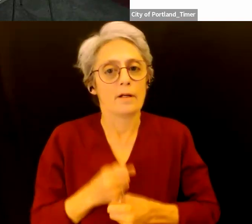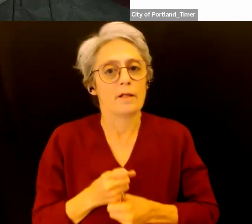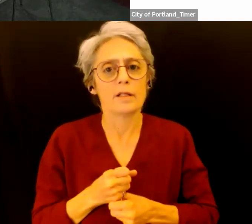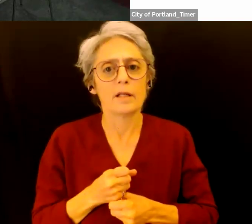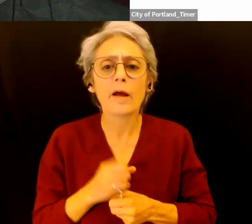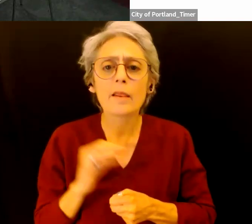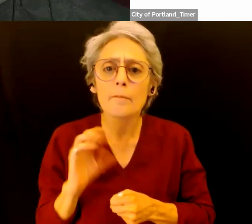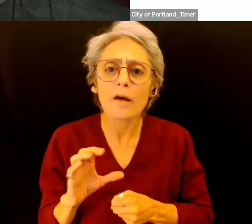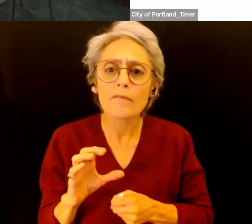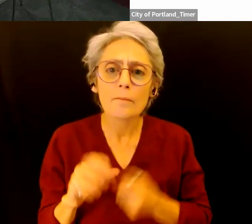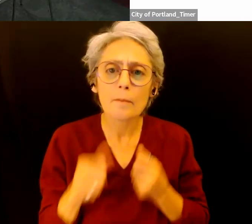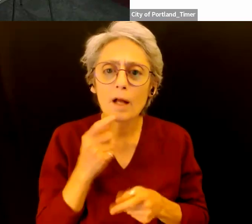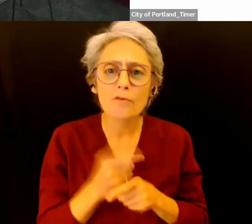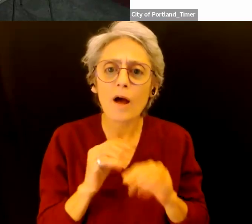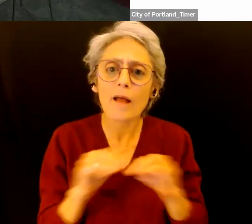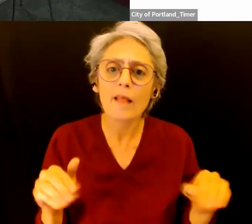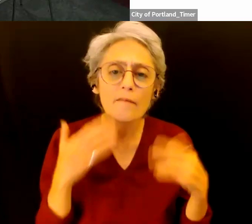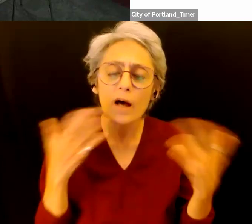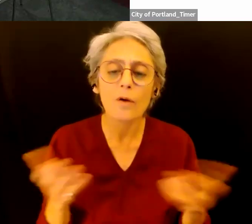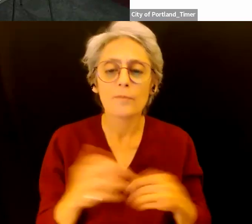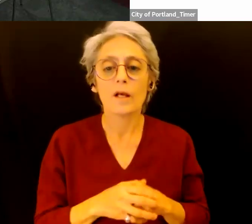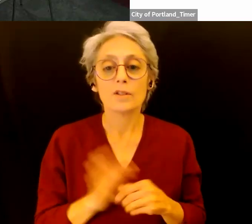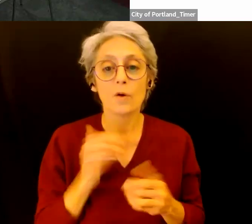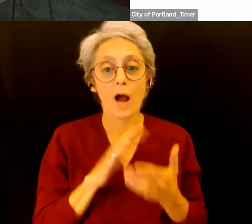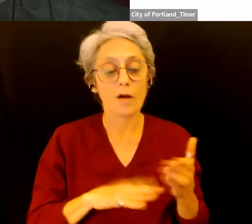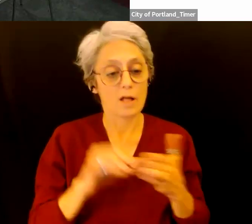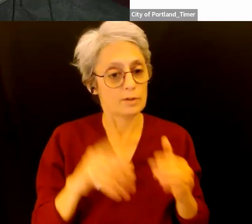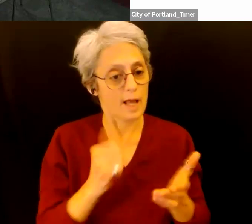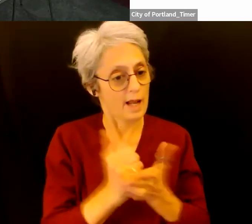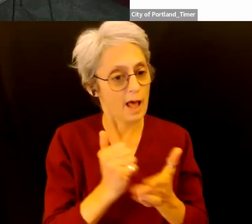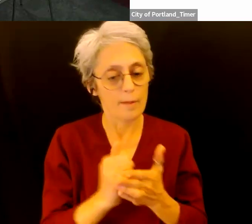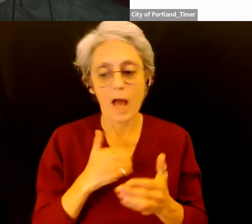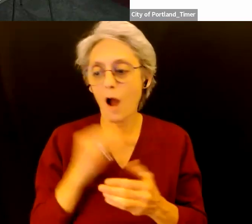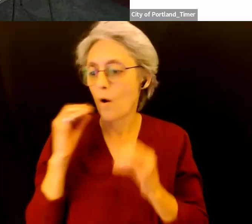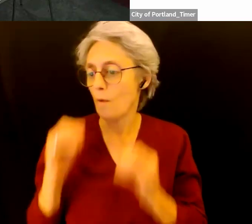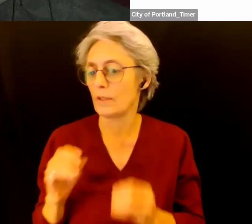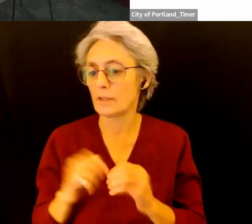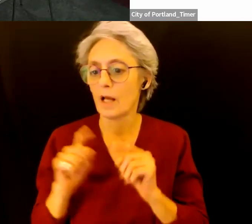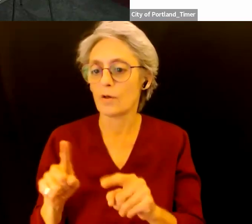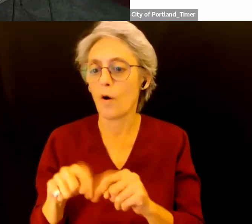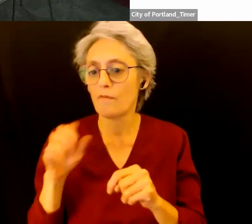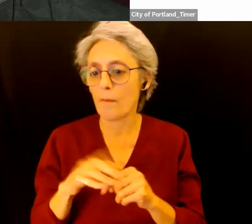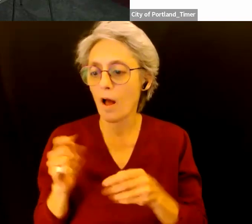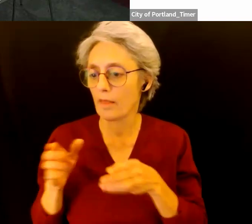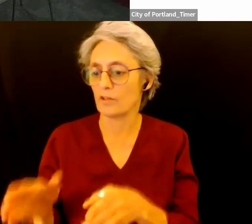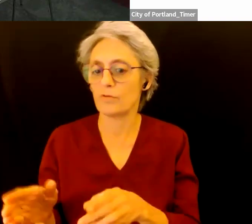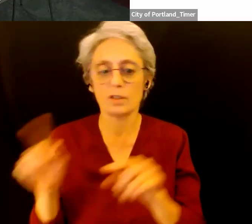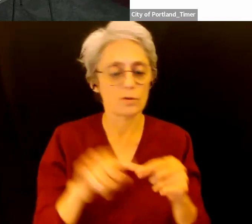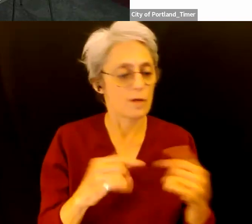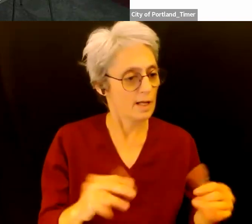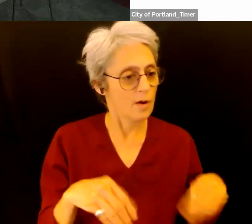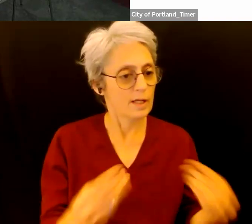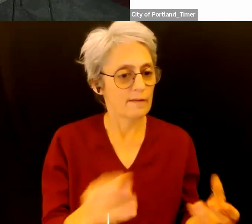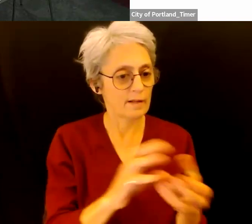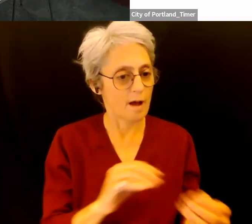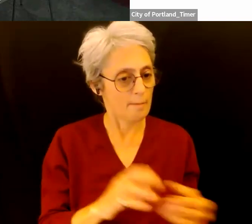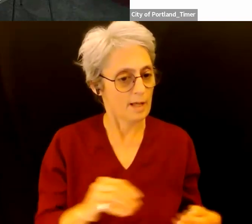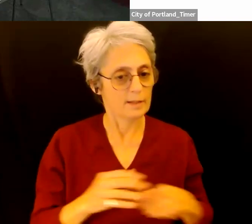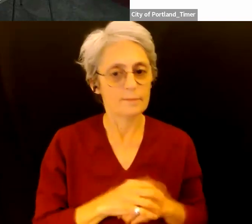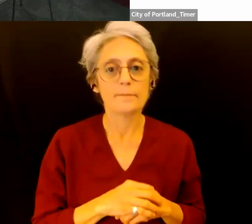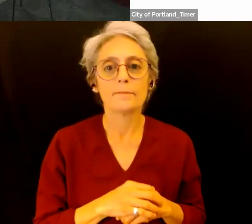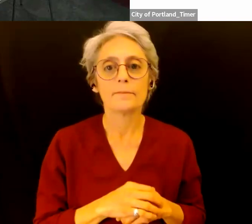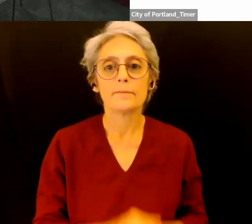But so our college students can help and so our homeless can go from on the streets to Now giving comment.